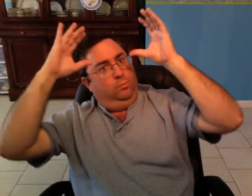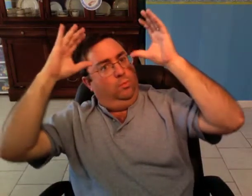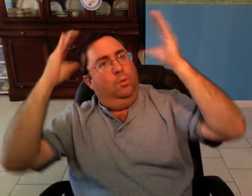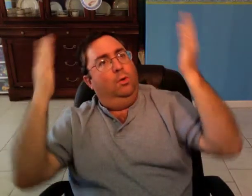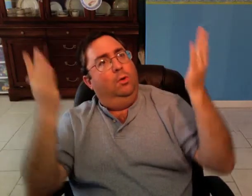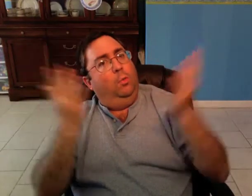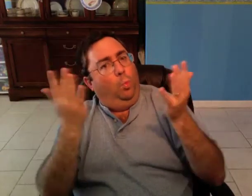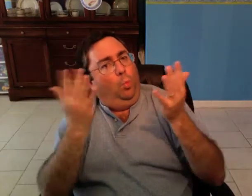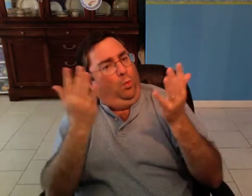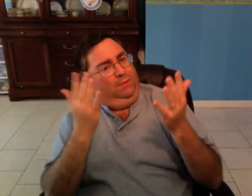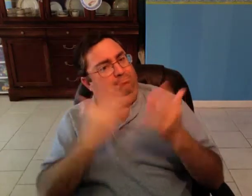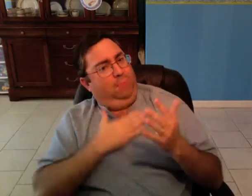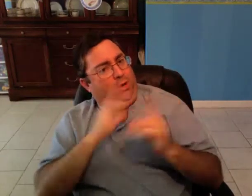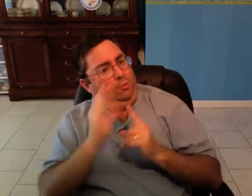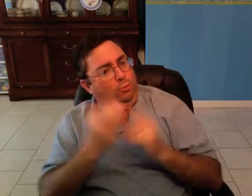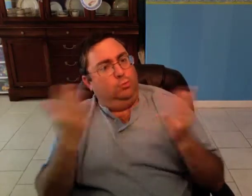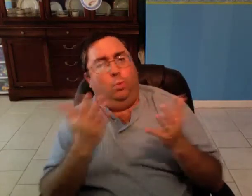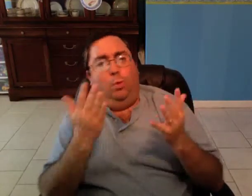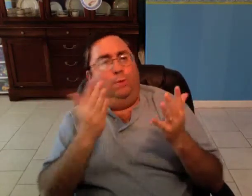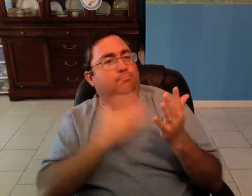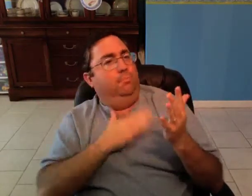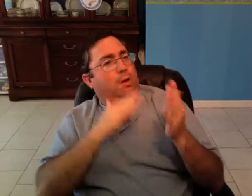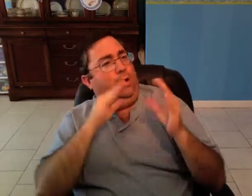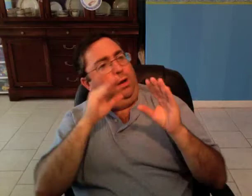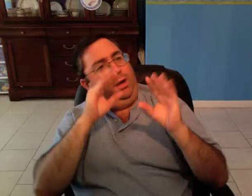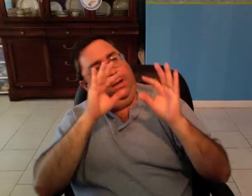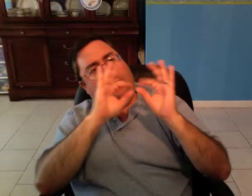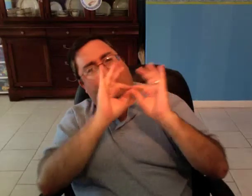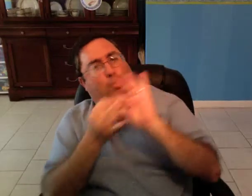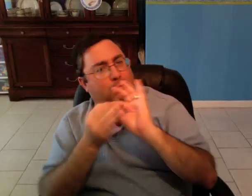What is important is how people conceptualize what their culture is, what their worldview is.